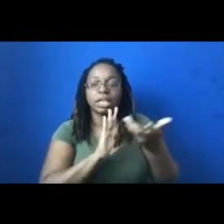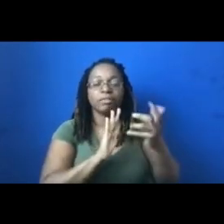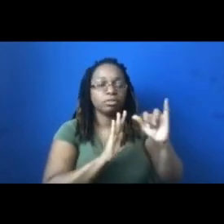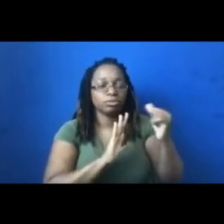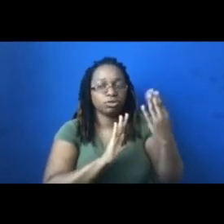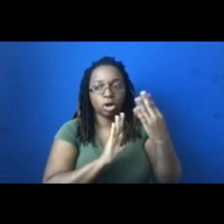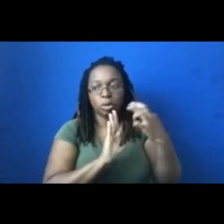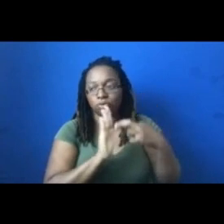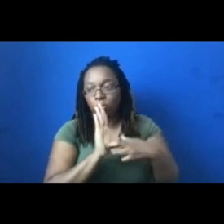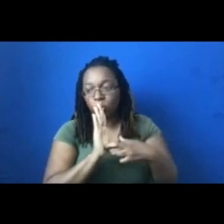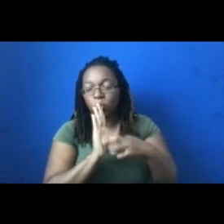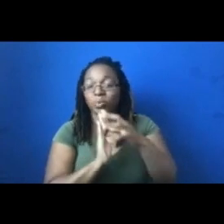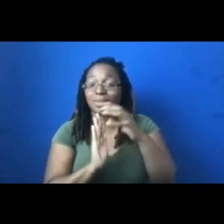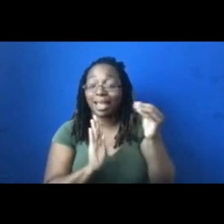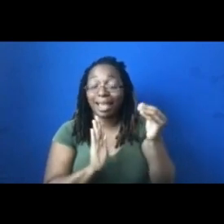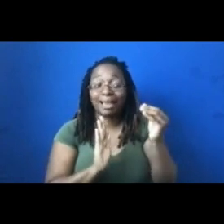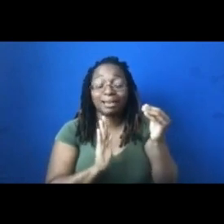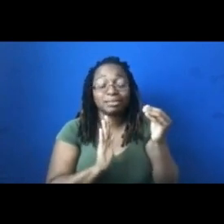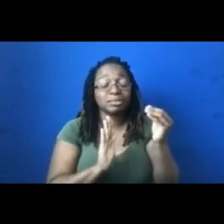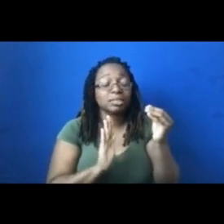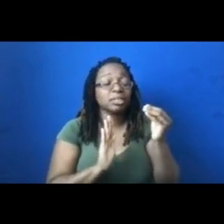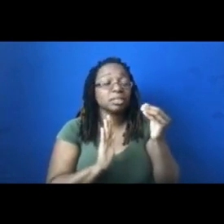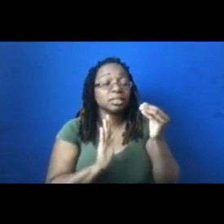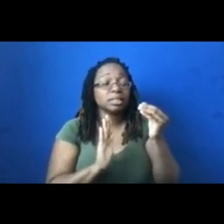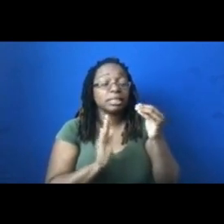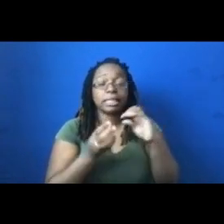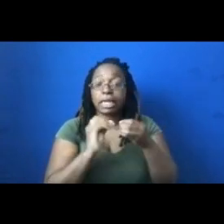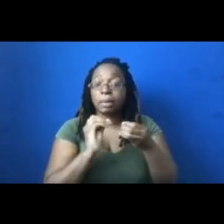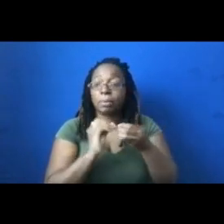and the number of skills that are related to climate